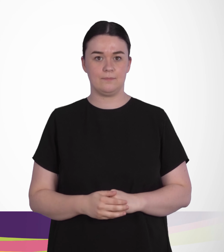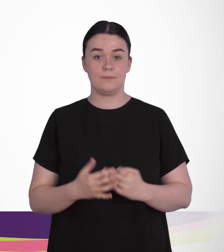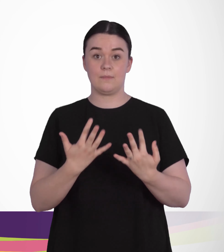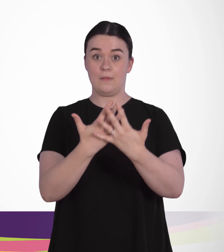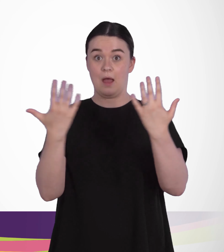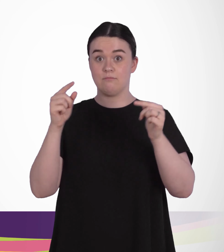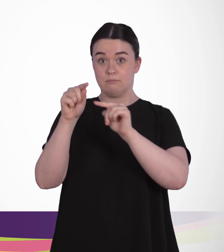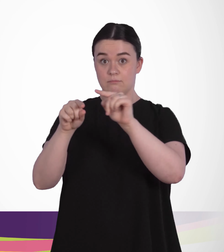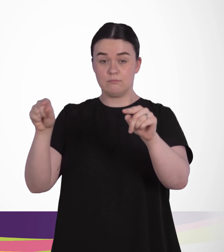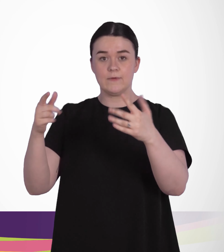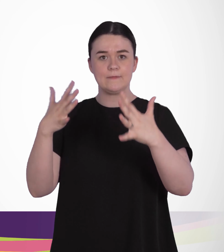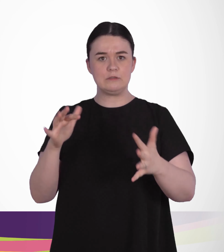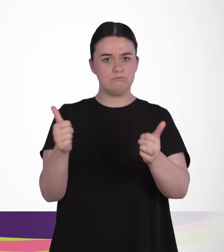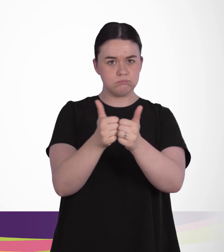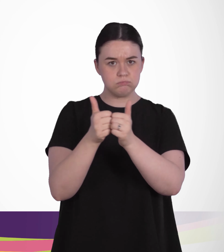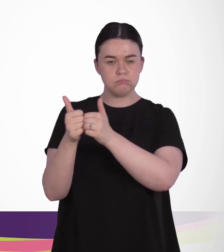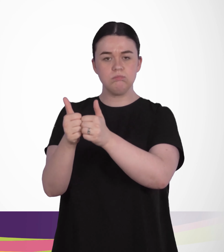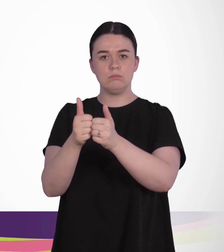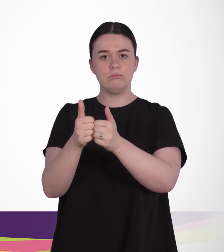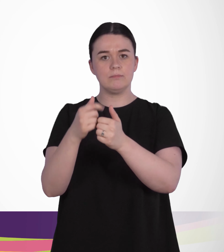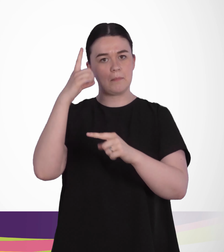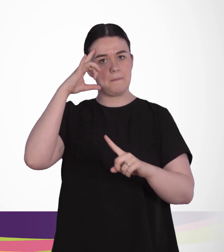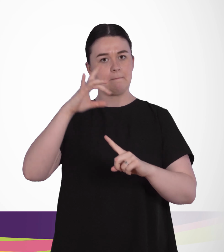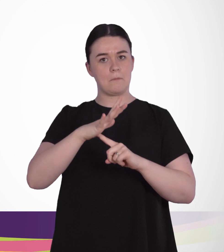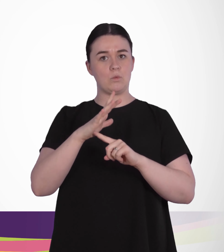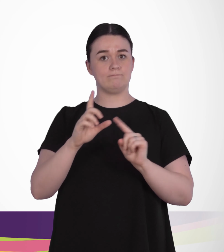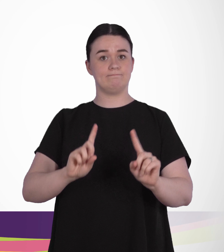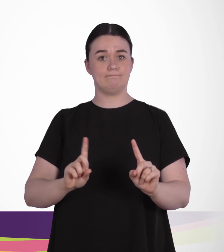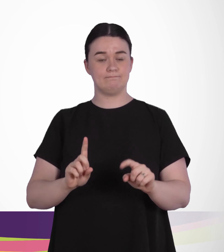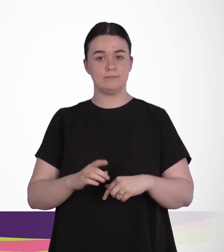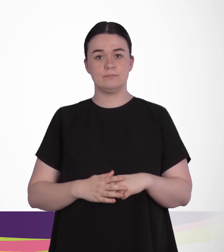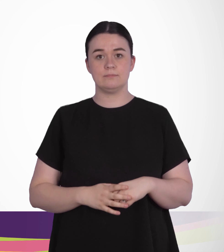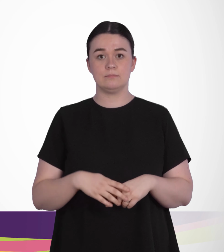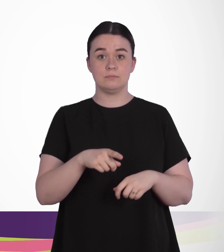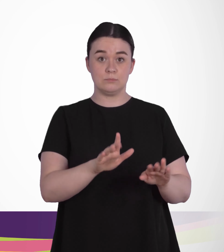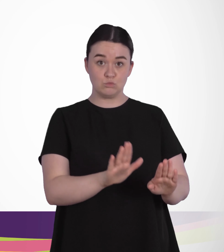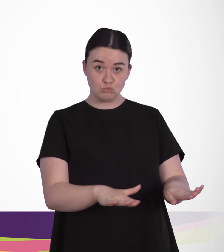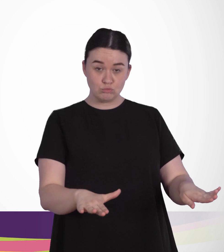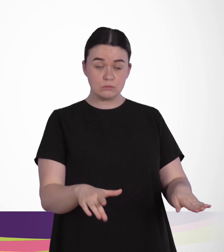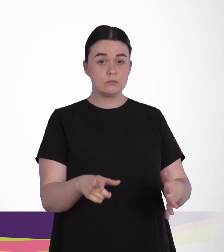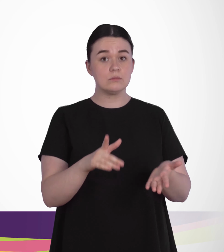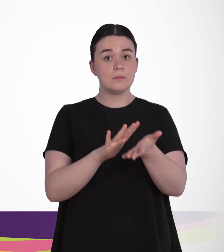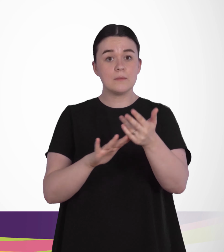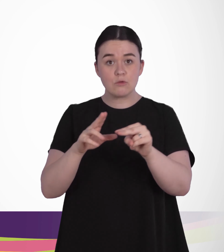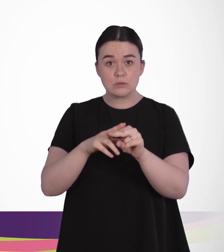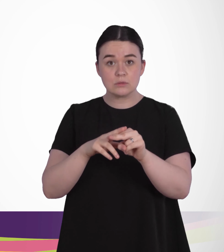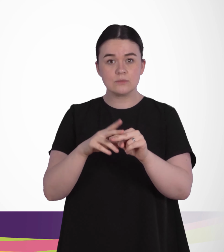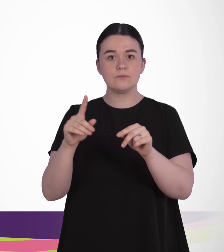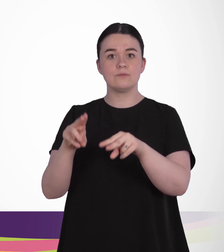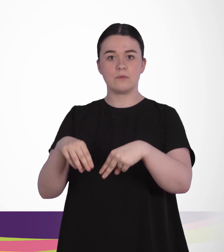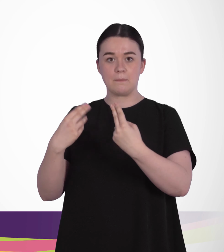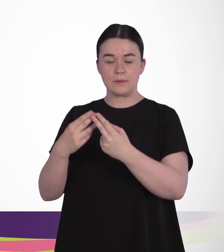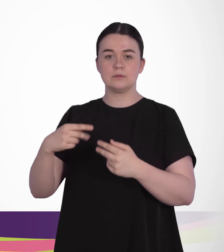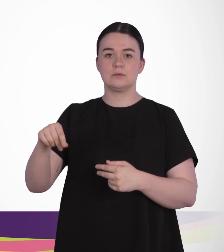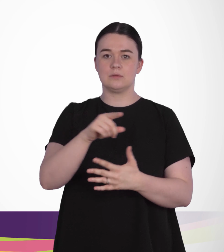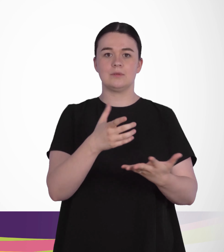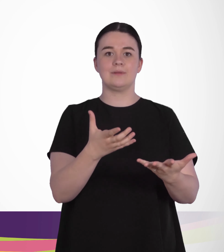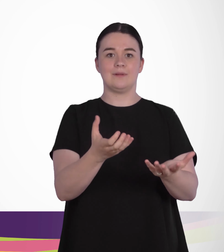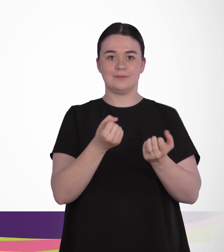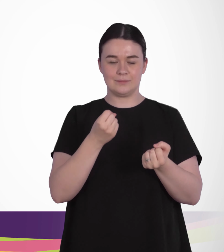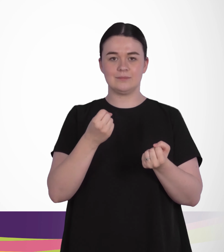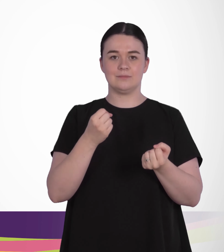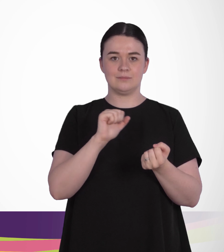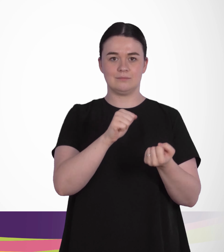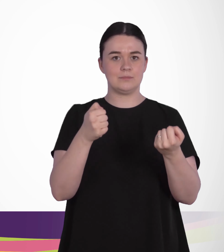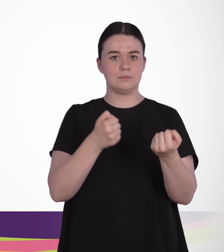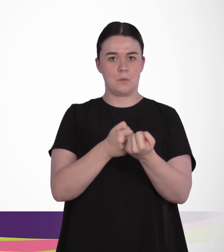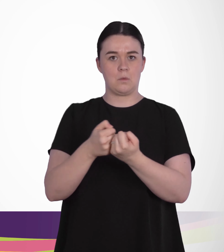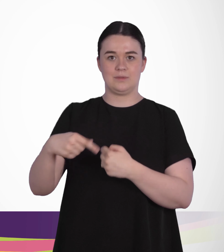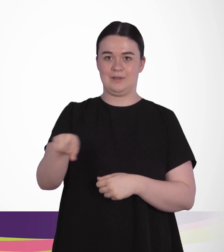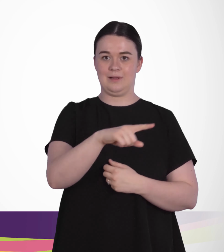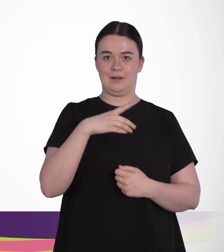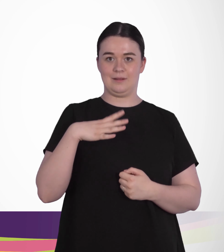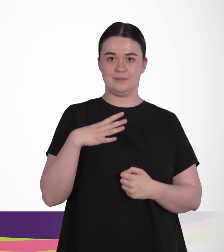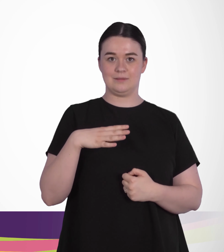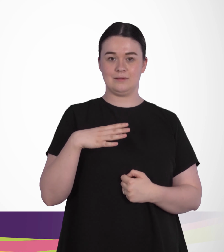Most stakeholders agreed that, what is important, is children, parents and families getting the support they need,